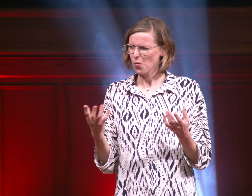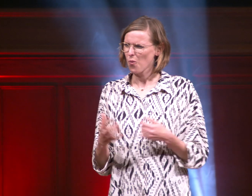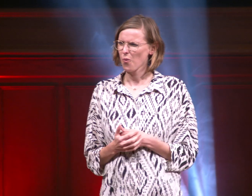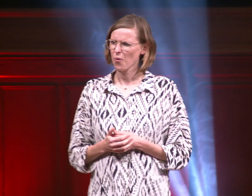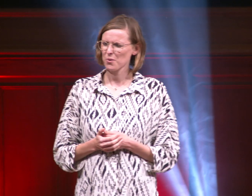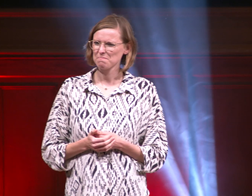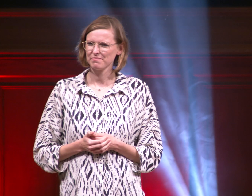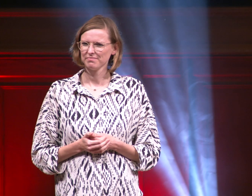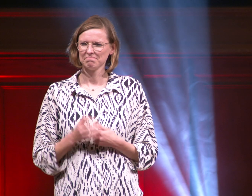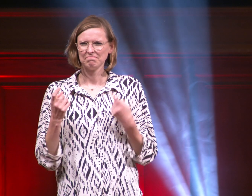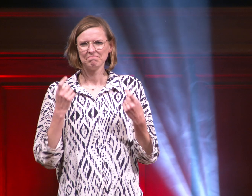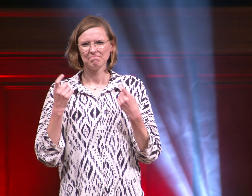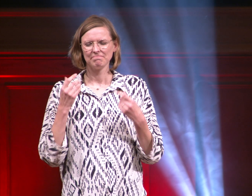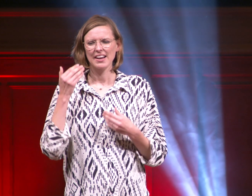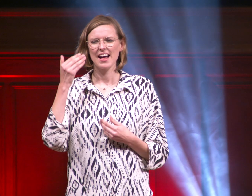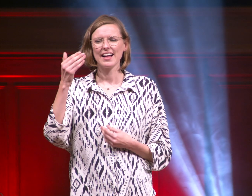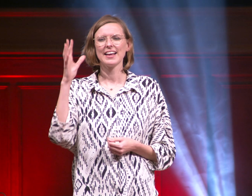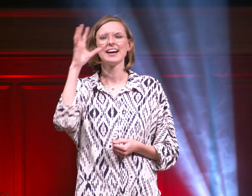How am I a person with a handicap?